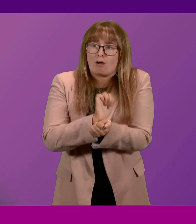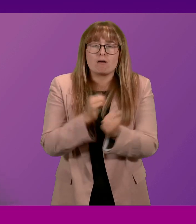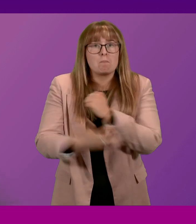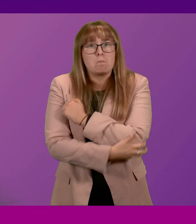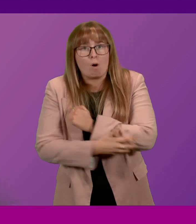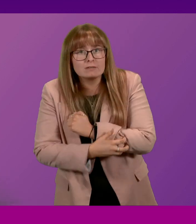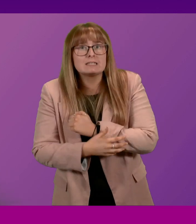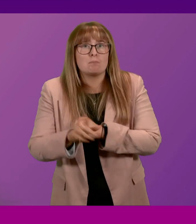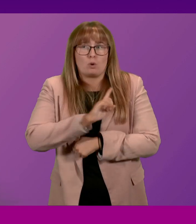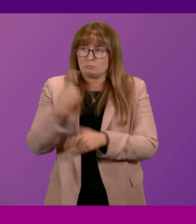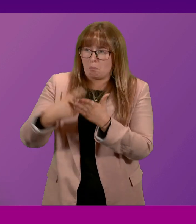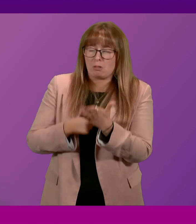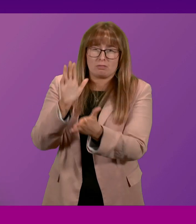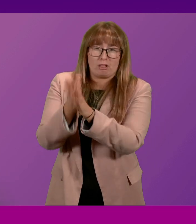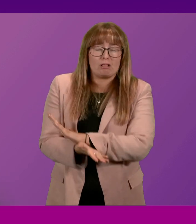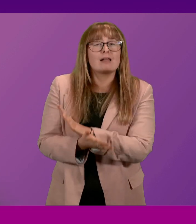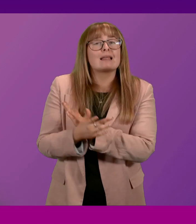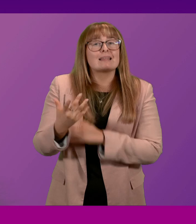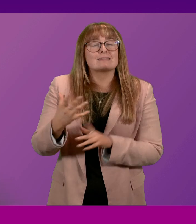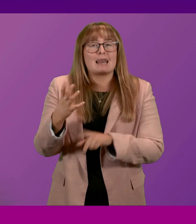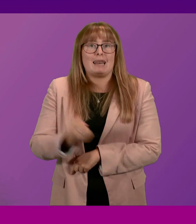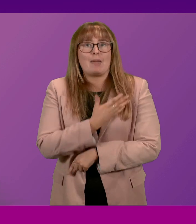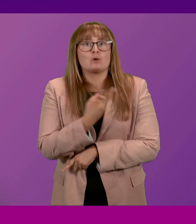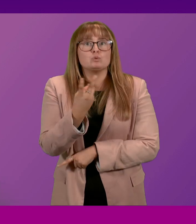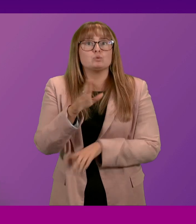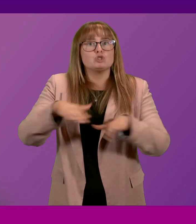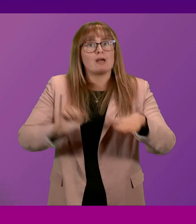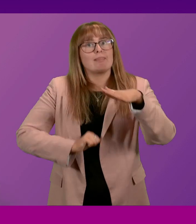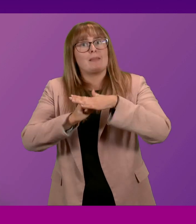policies such as Labour’s two-child limit? Will the First Minister tell the